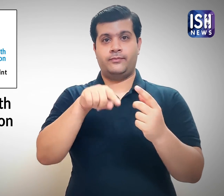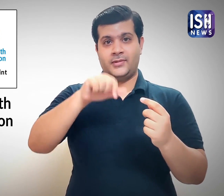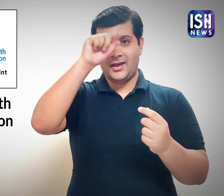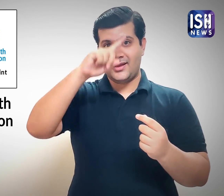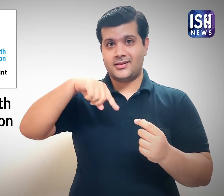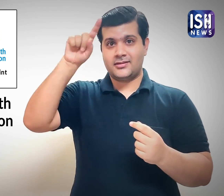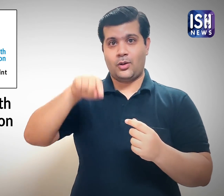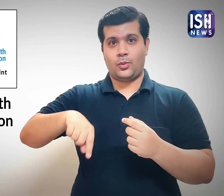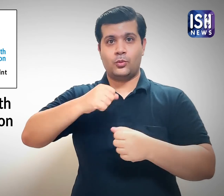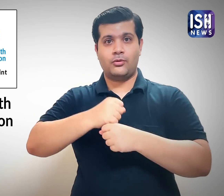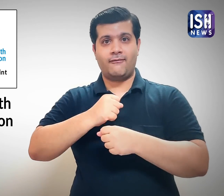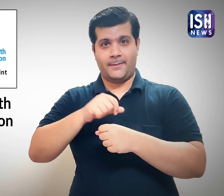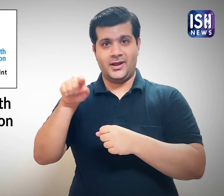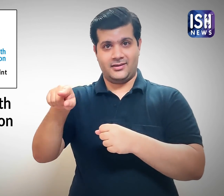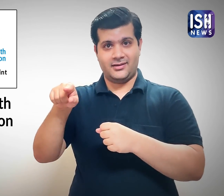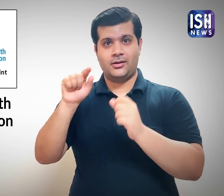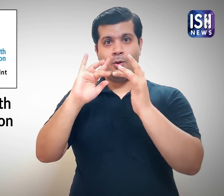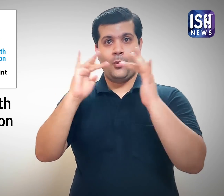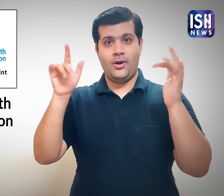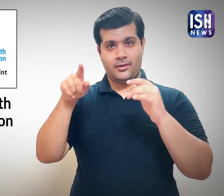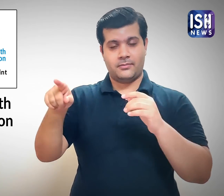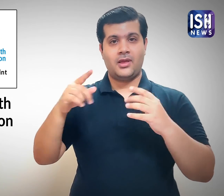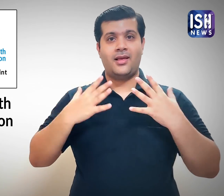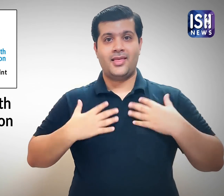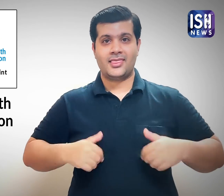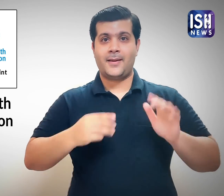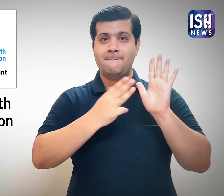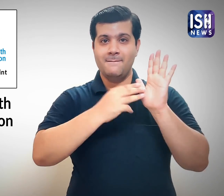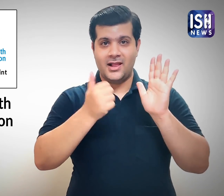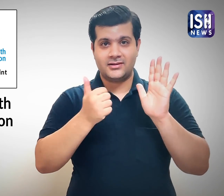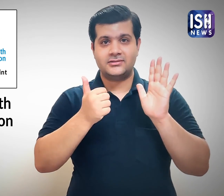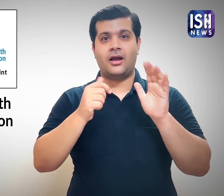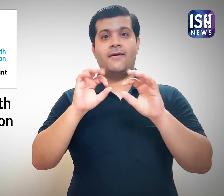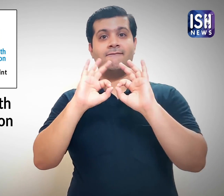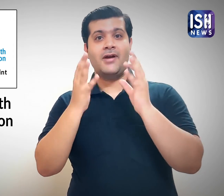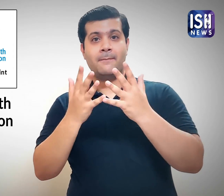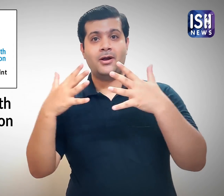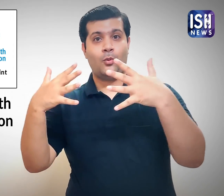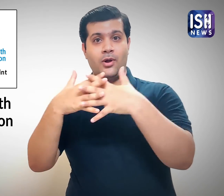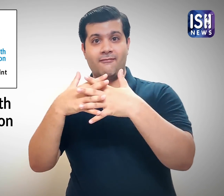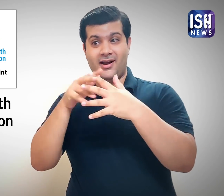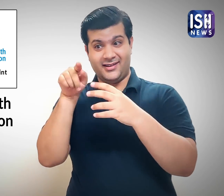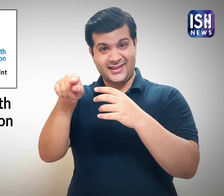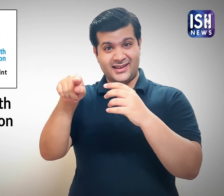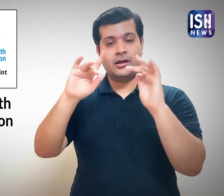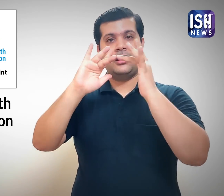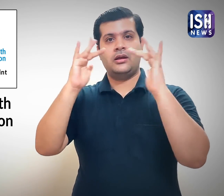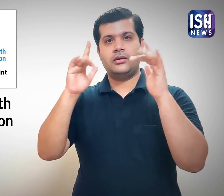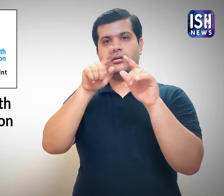First is the Indian government's website of the Ministry of Health and Family Welfare.